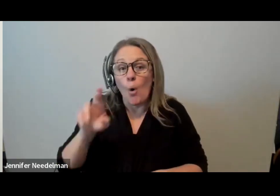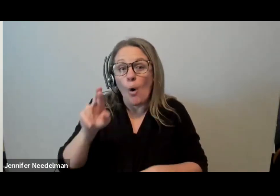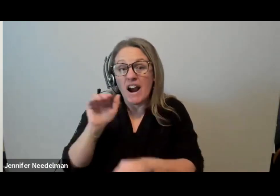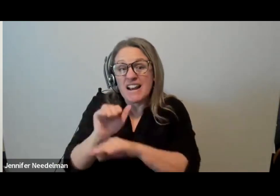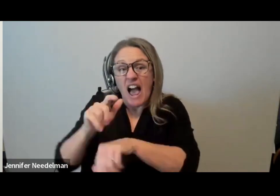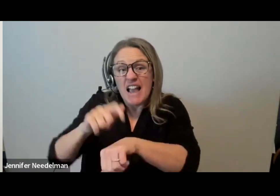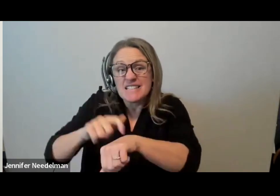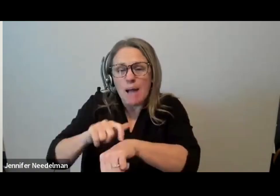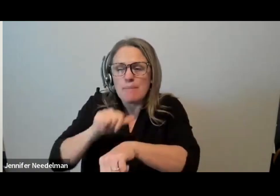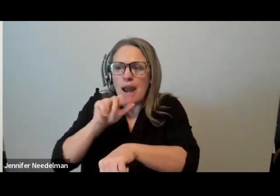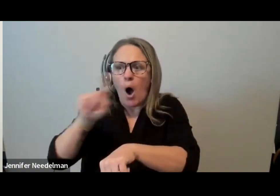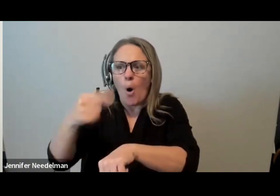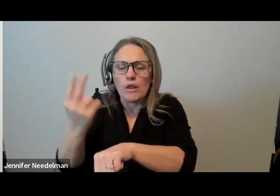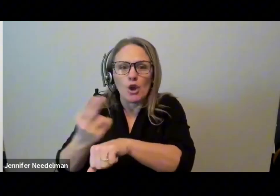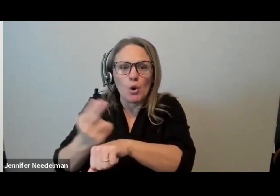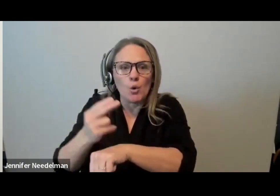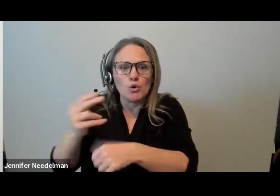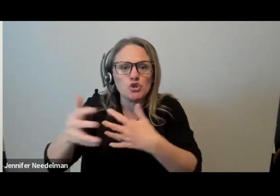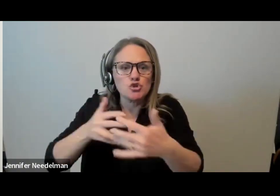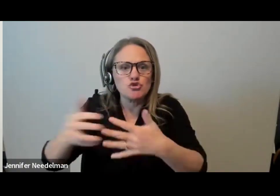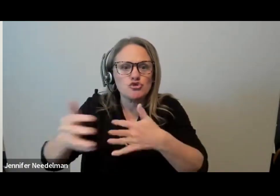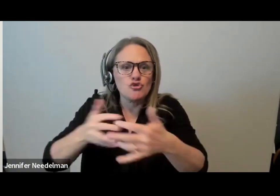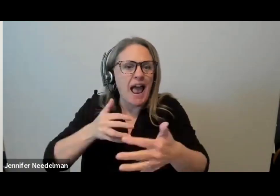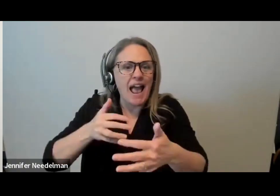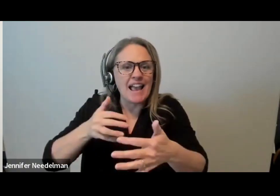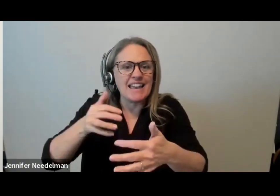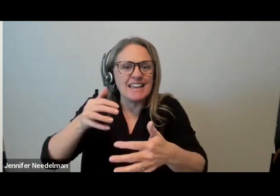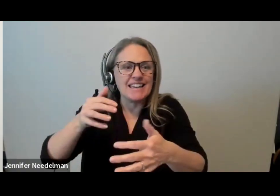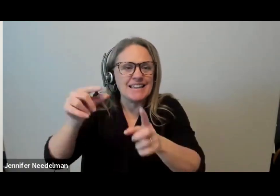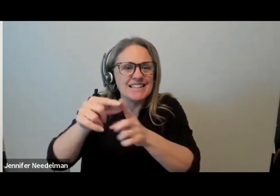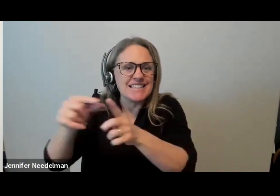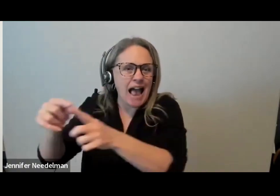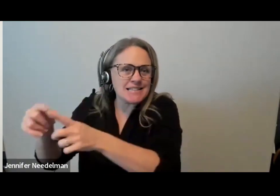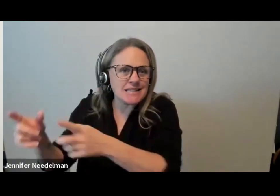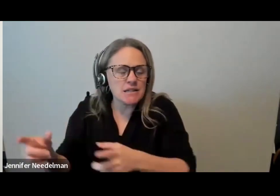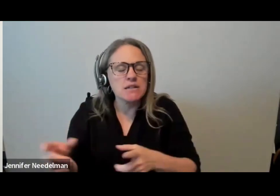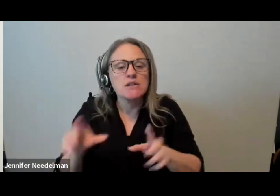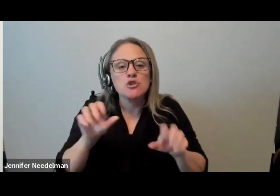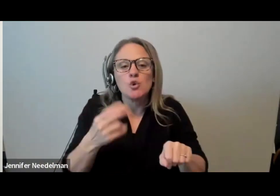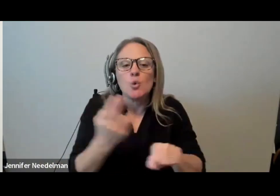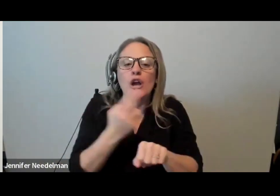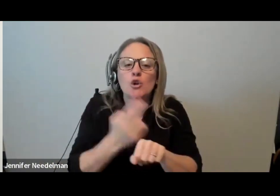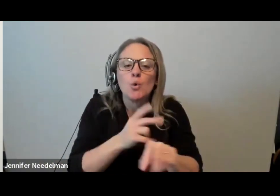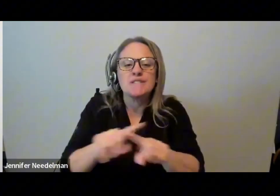Things like that, as you're thinking about those individually, will allow you to pick and choose the accessibility tools that you really need.